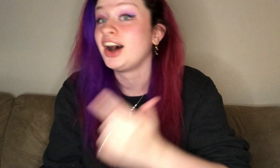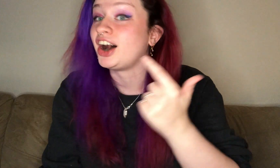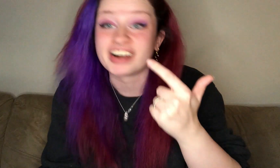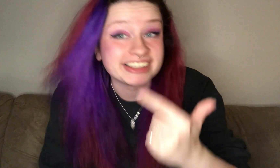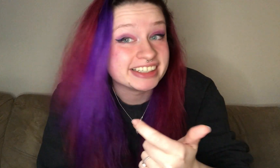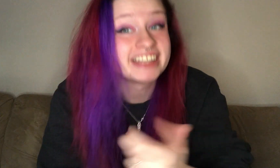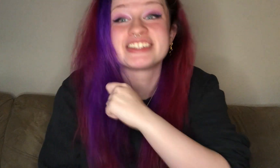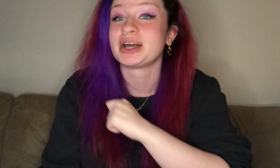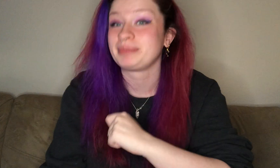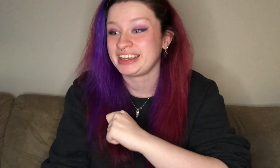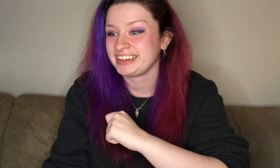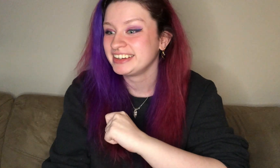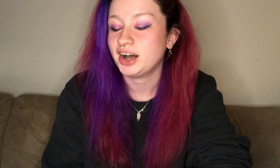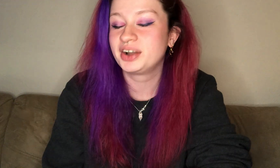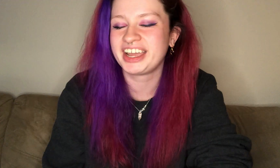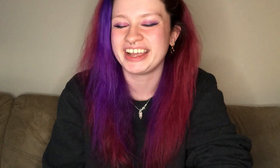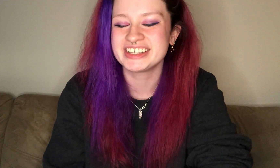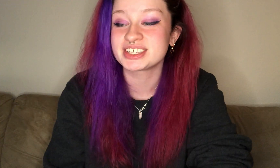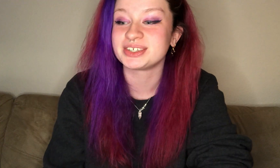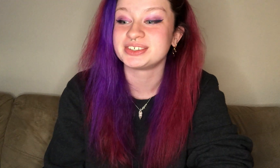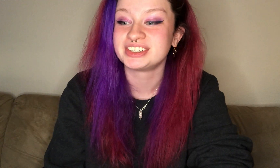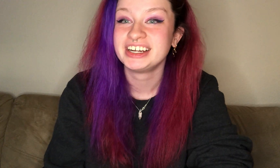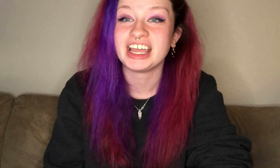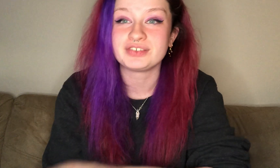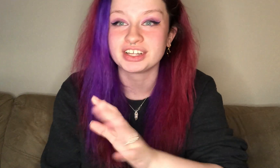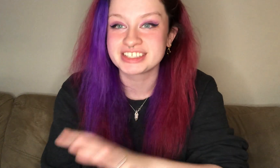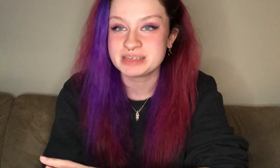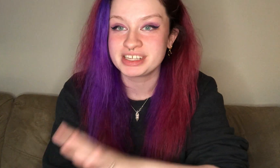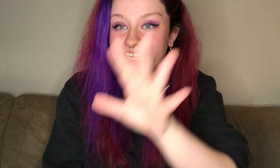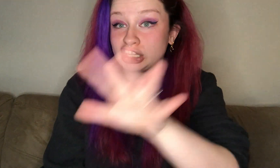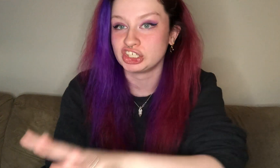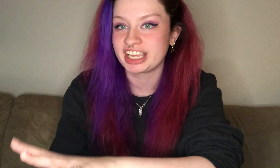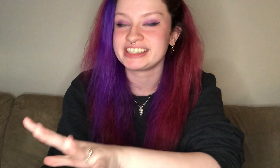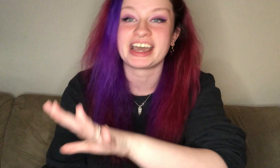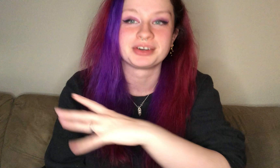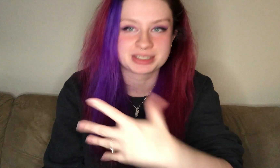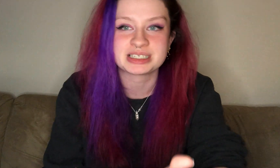all right let's jump in okay so if y'all see me like looking down it's because i'm